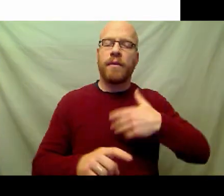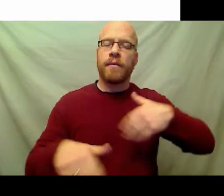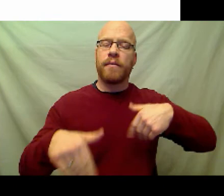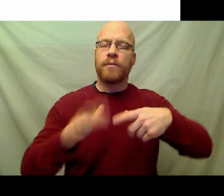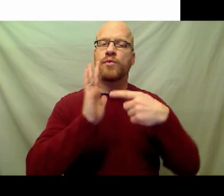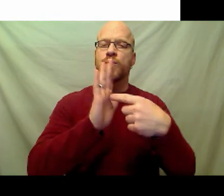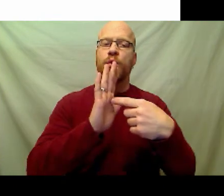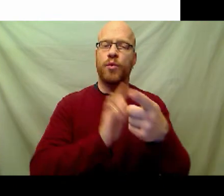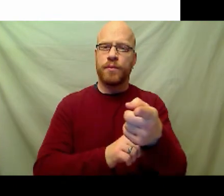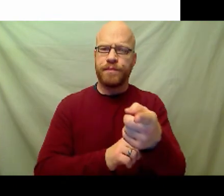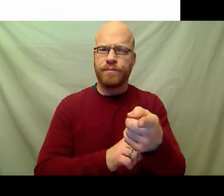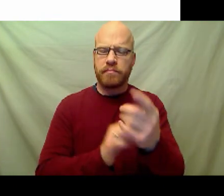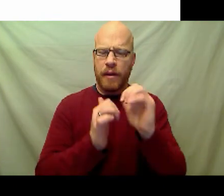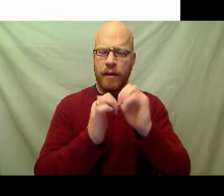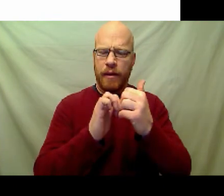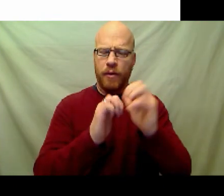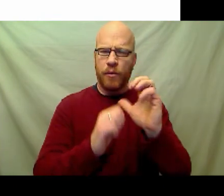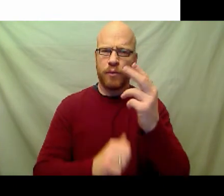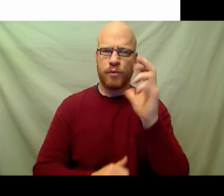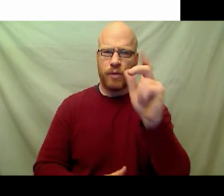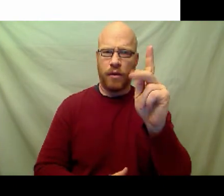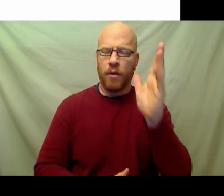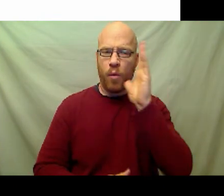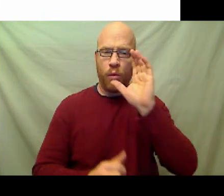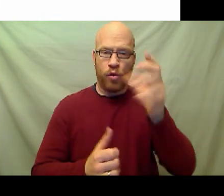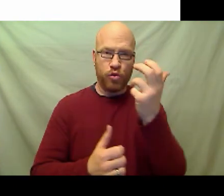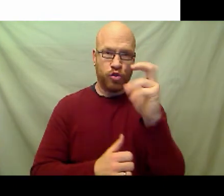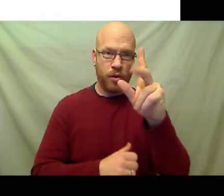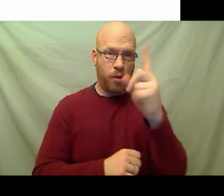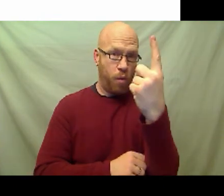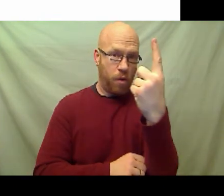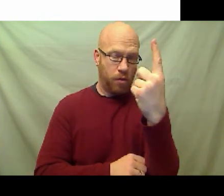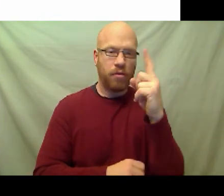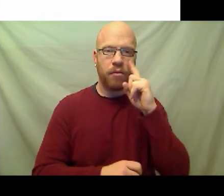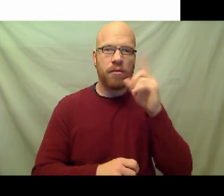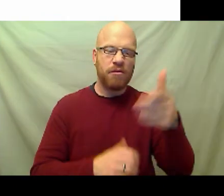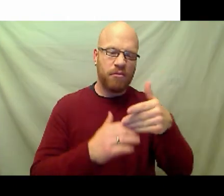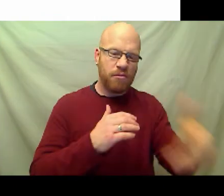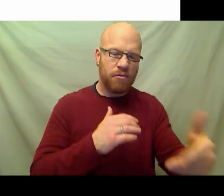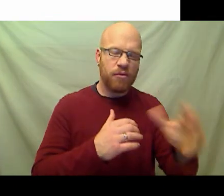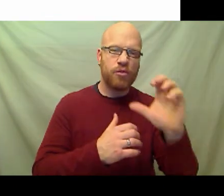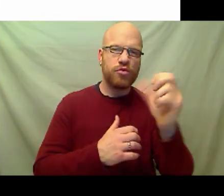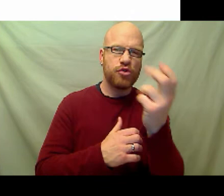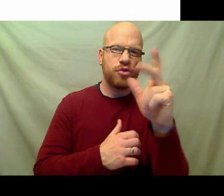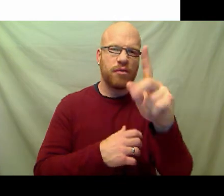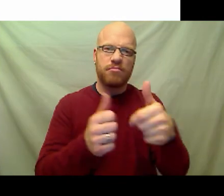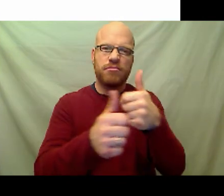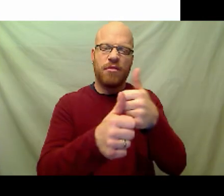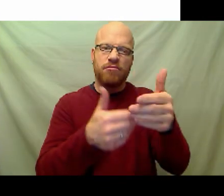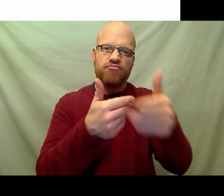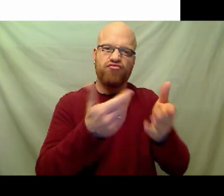One thing I haven't talked about was how we would check these examples. I'm going to check it once